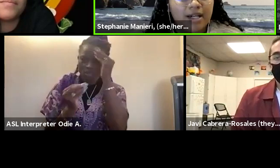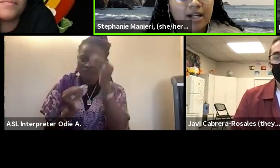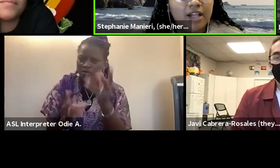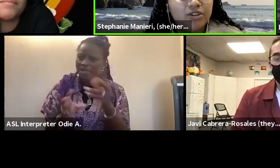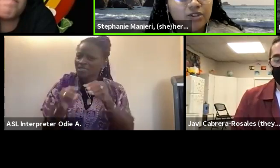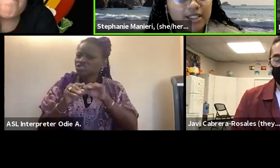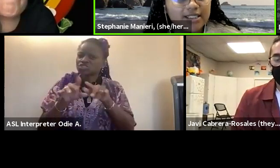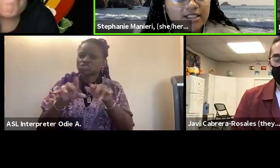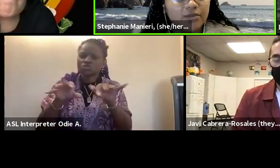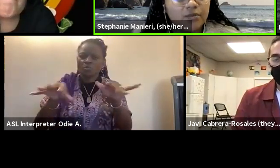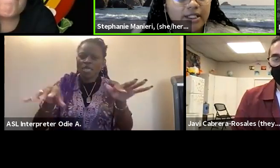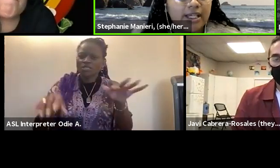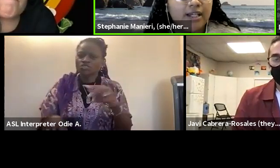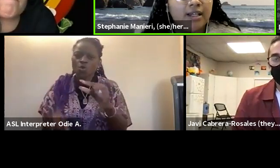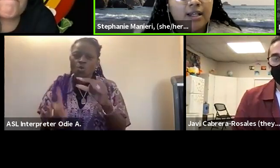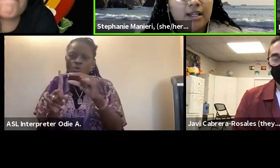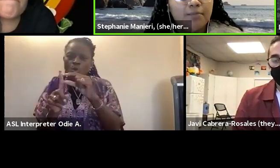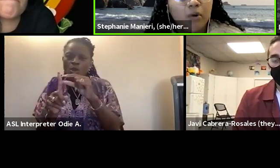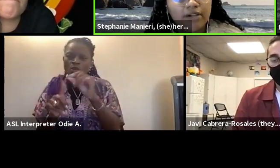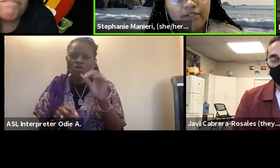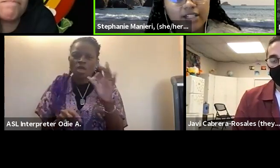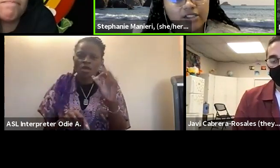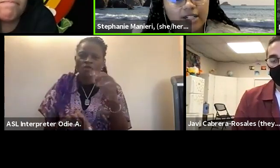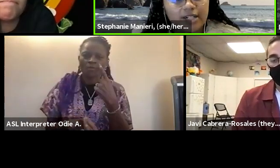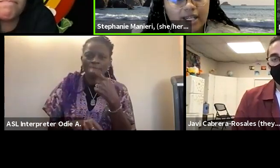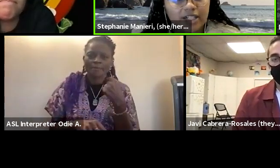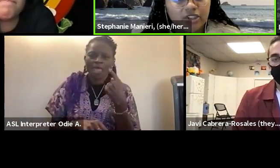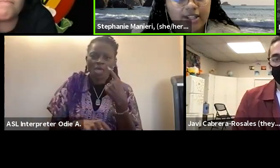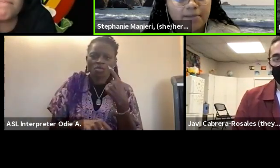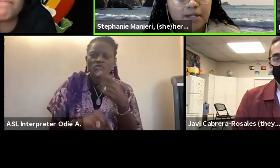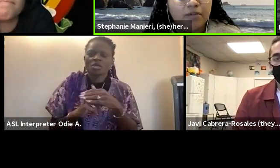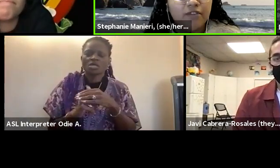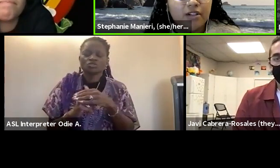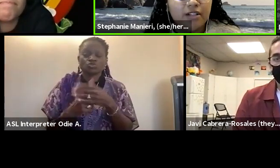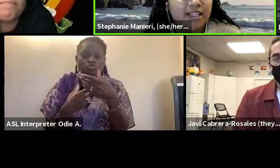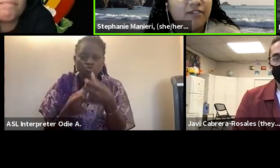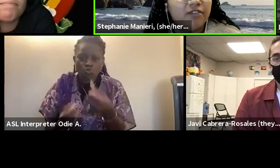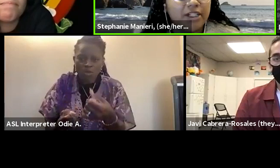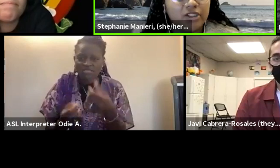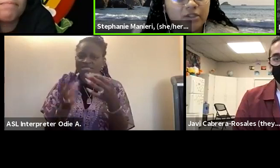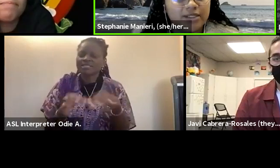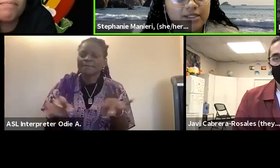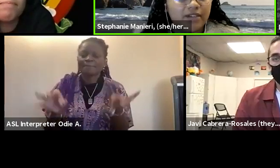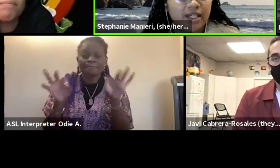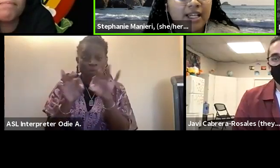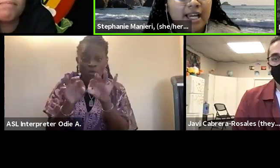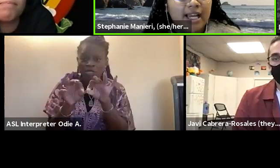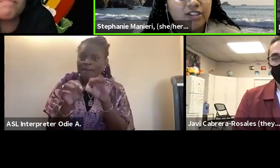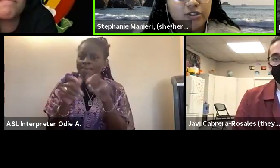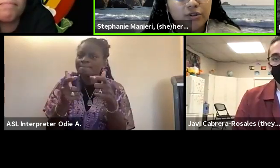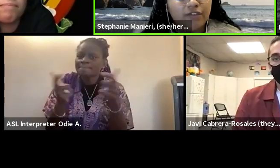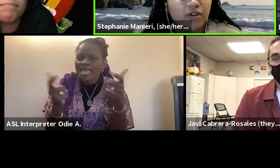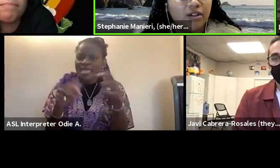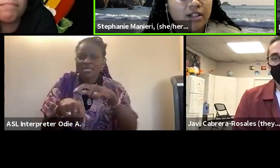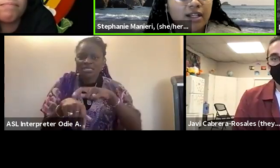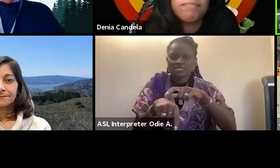and trust is a really important factor in making sure that people feel like the information they're receiving is Truthful.